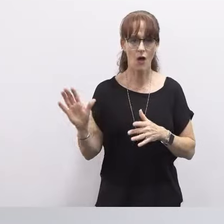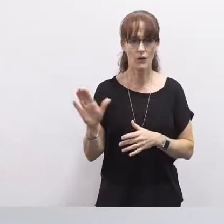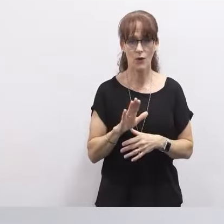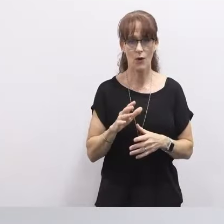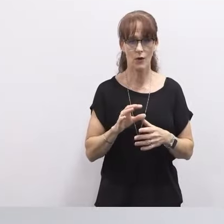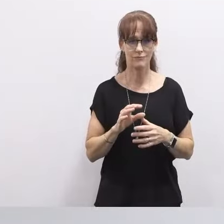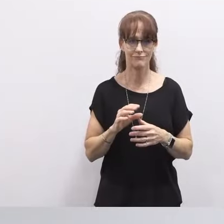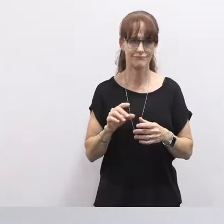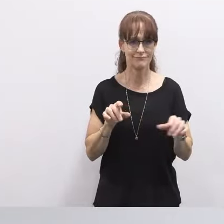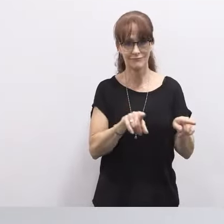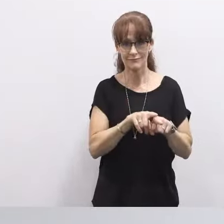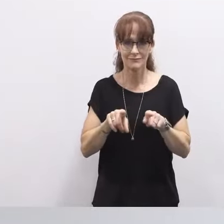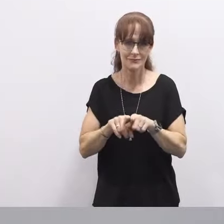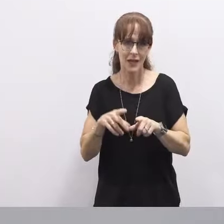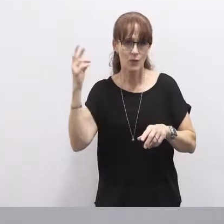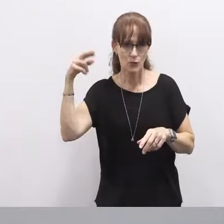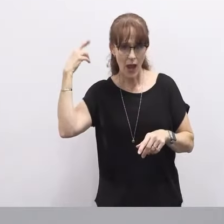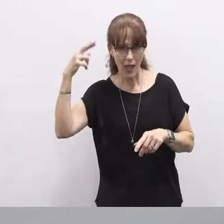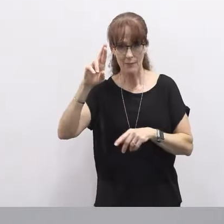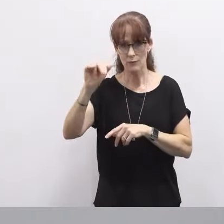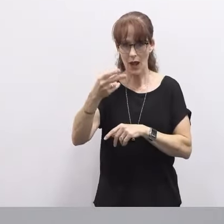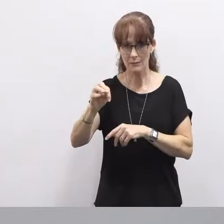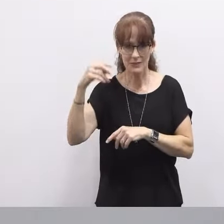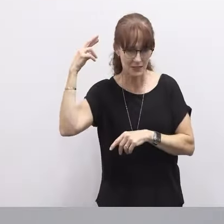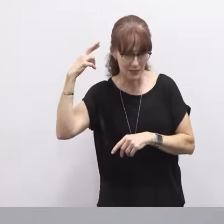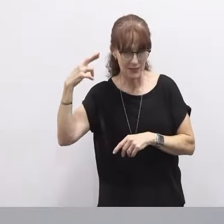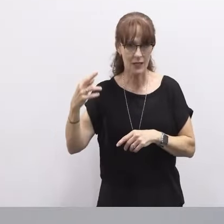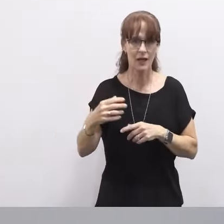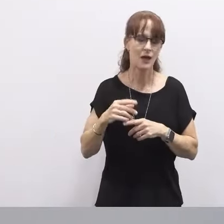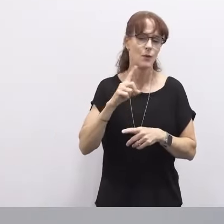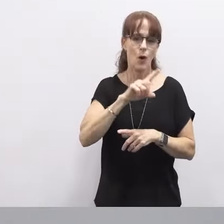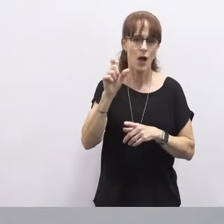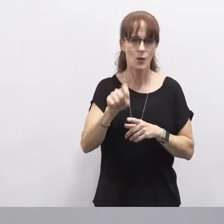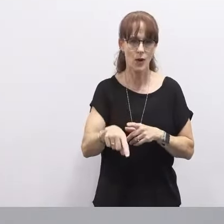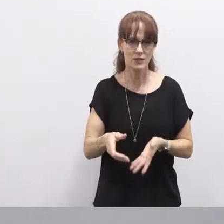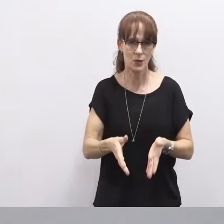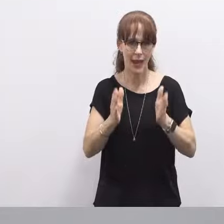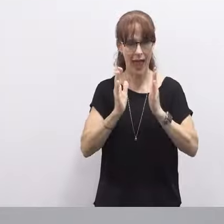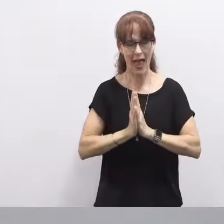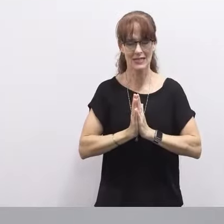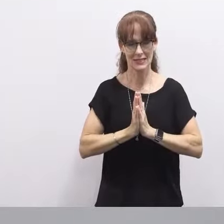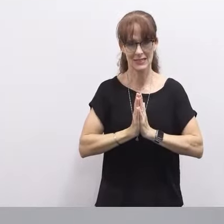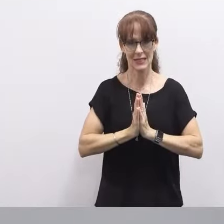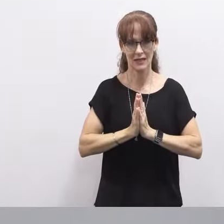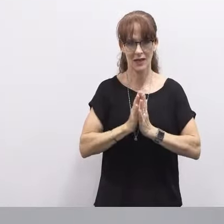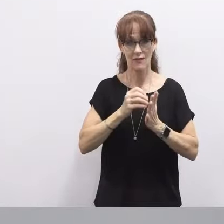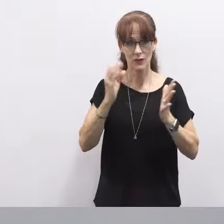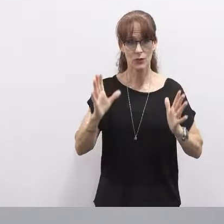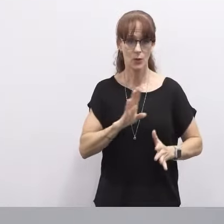an awesome rest of the academic year. Usually one of the questions that we ask of our student board members is